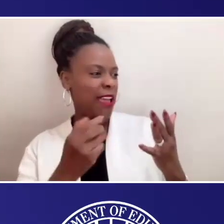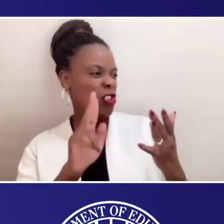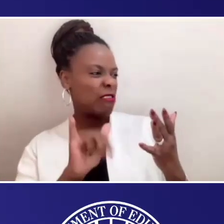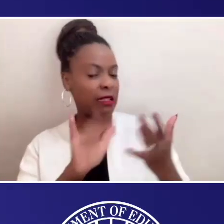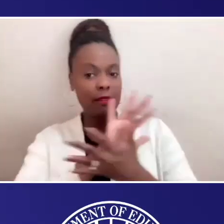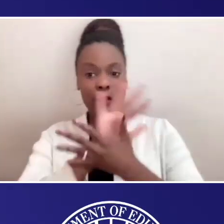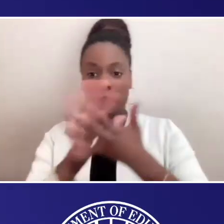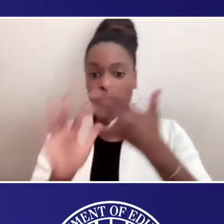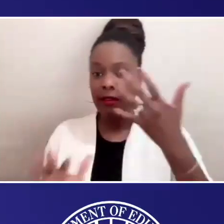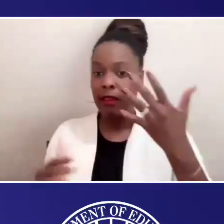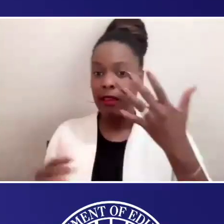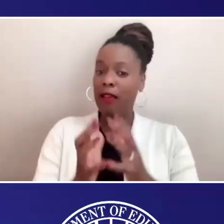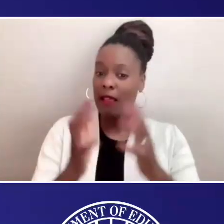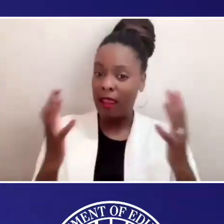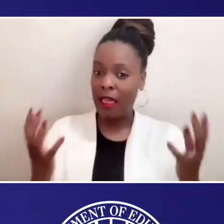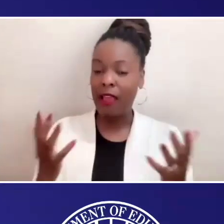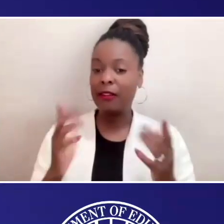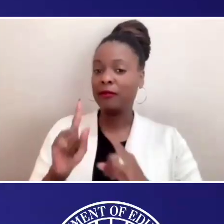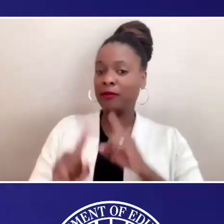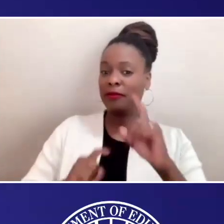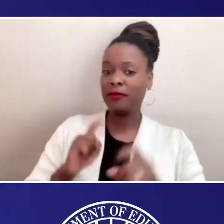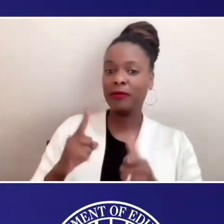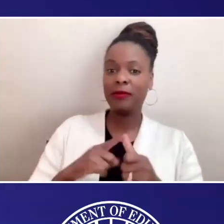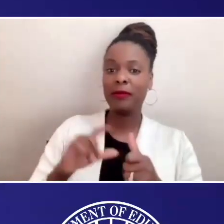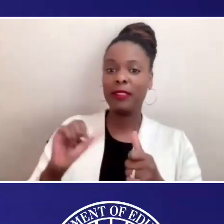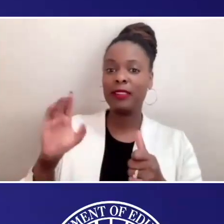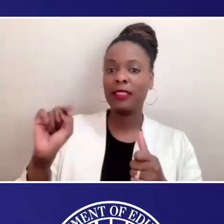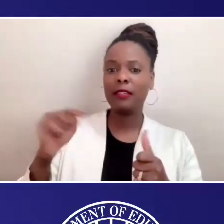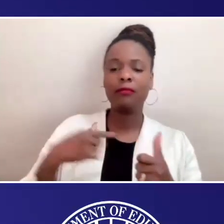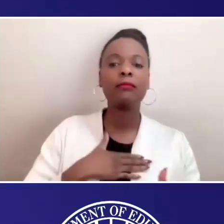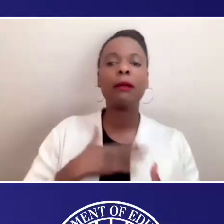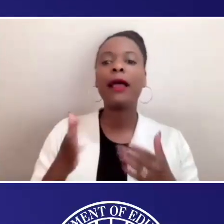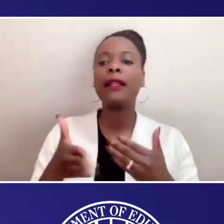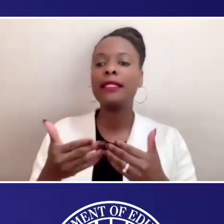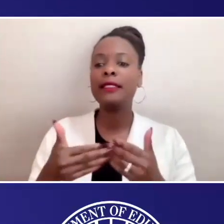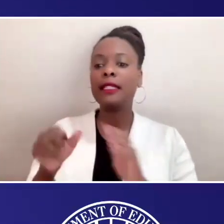we've got a lot coming up. We'll start there with Scott. Mine's easy. State officials would like to switch places.